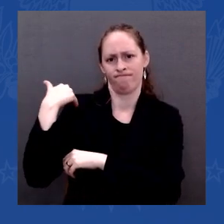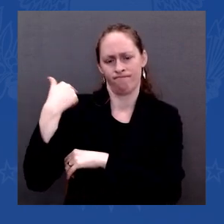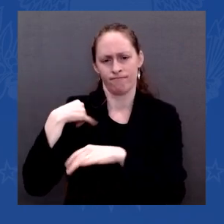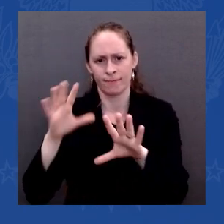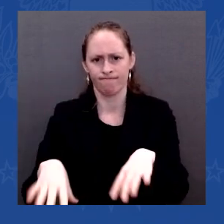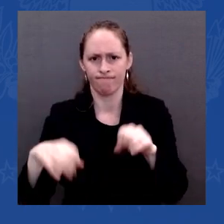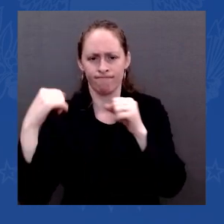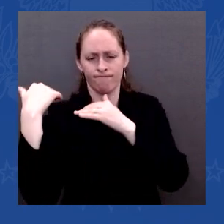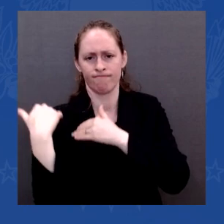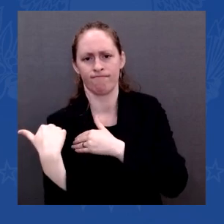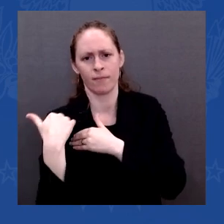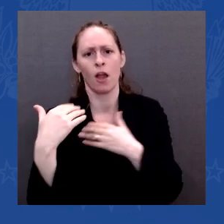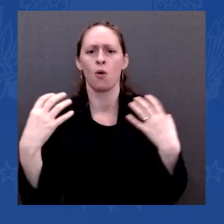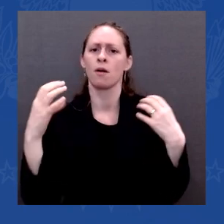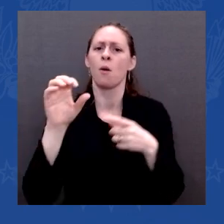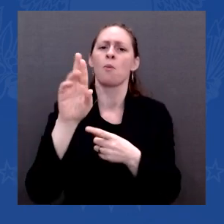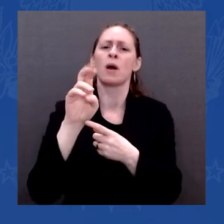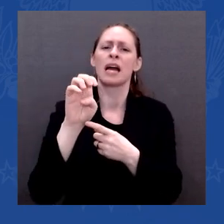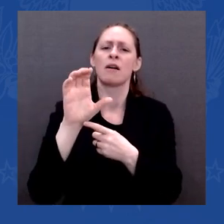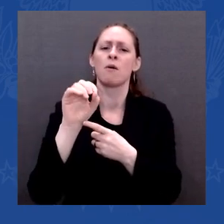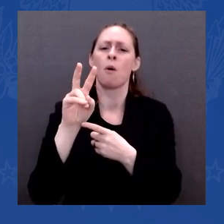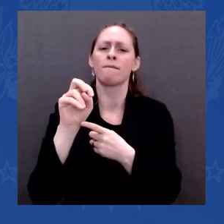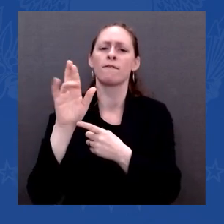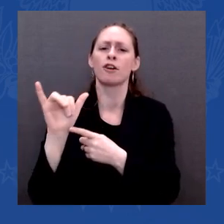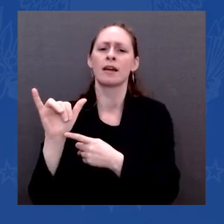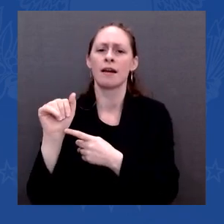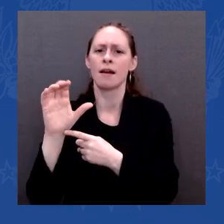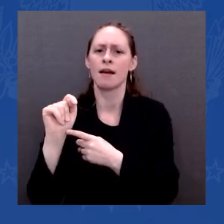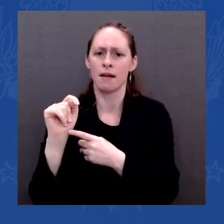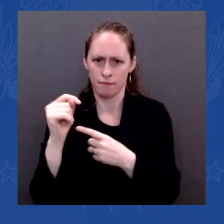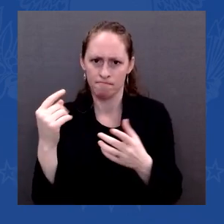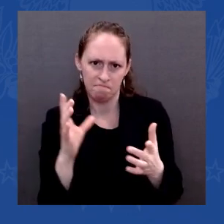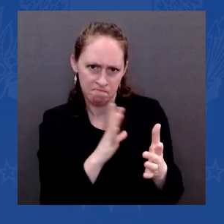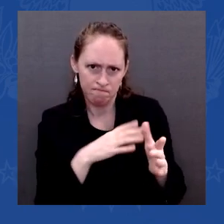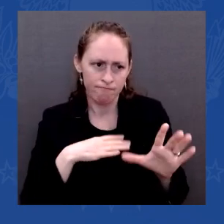Now, most of you are too young to have been around in 2008. But --